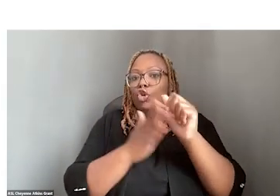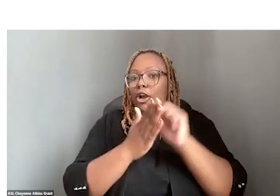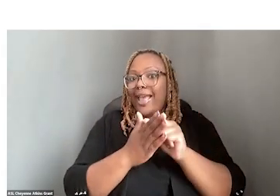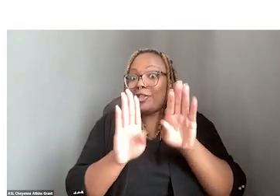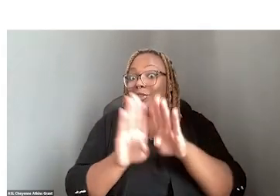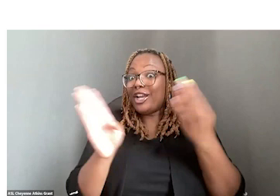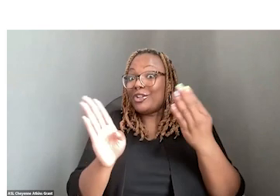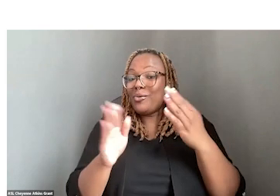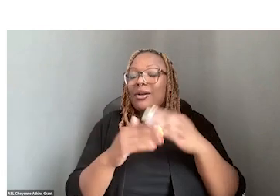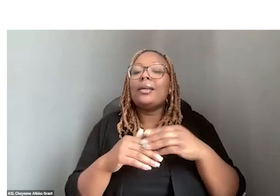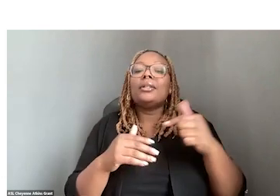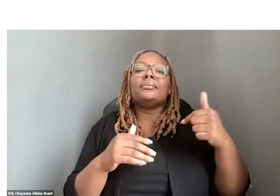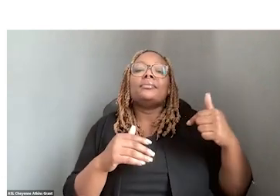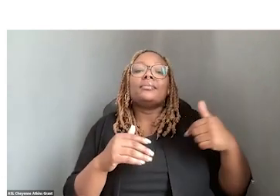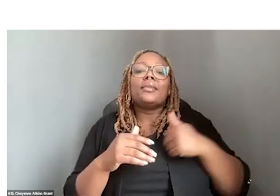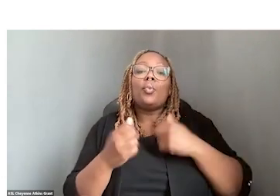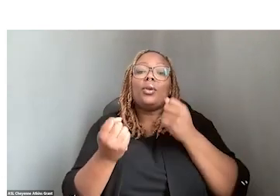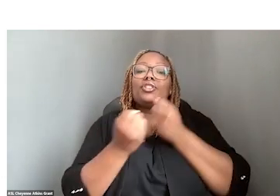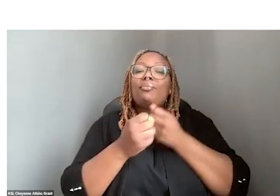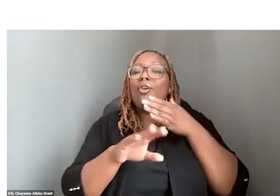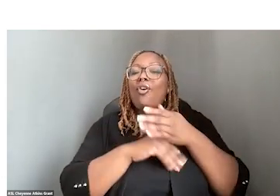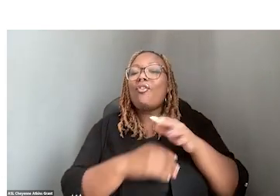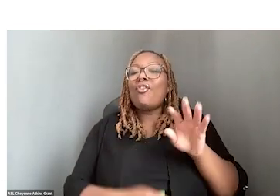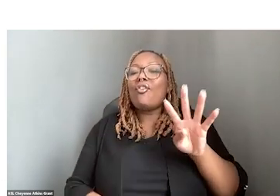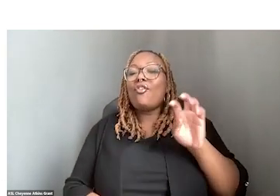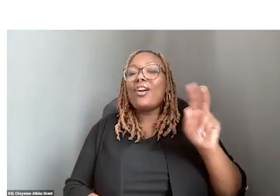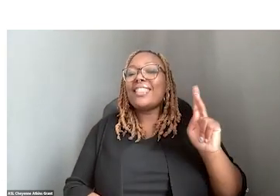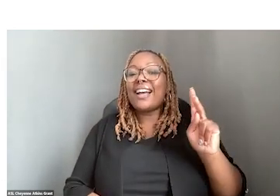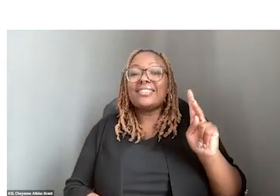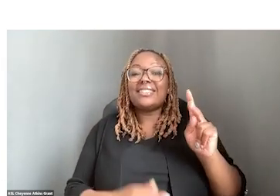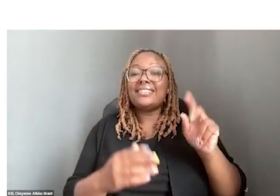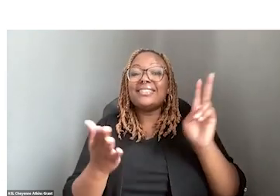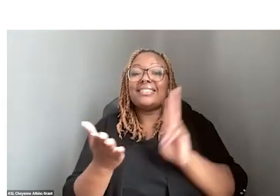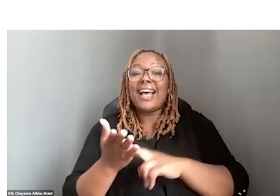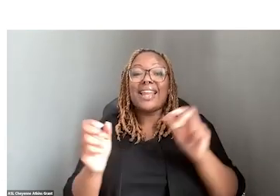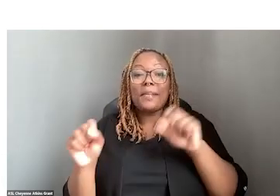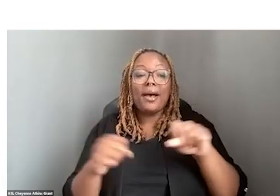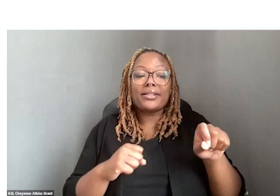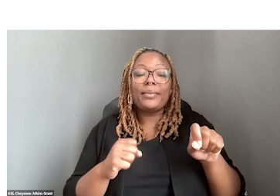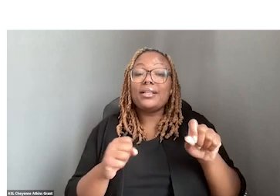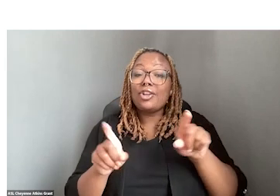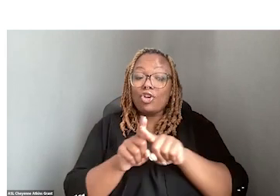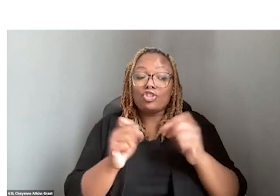We support over four thousand different sign-in possibilities, and you can have multiple ones added.